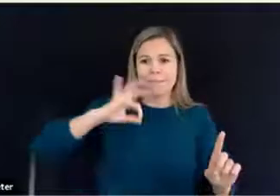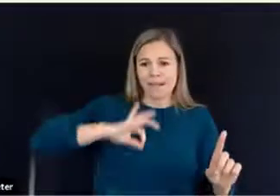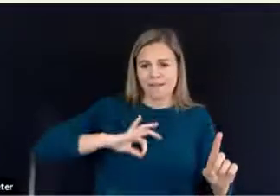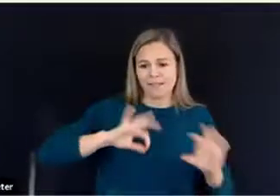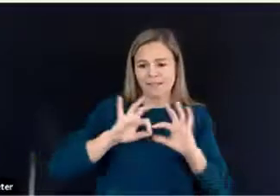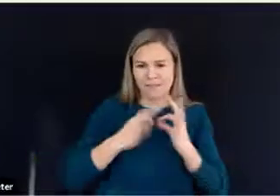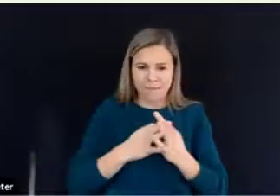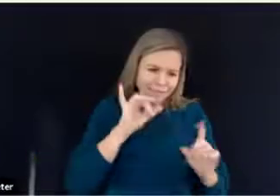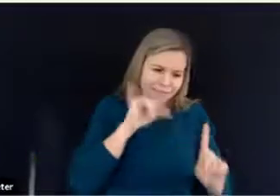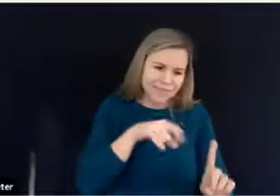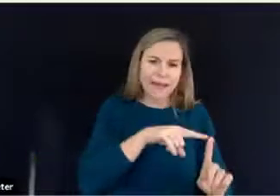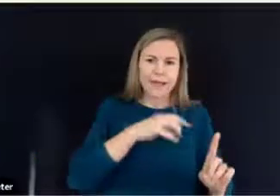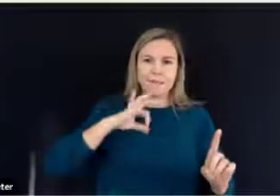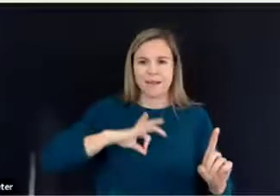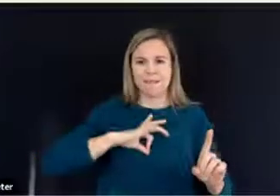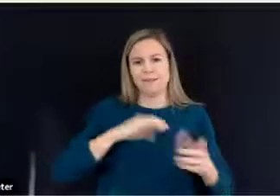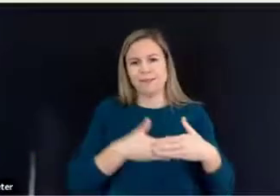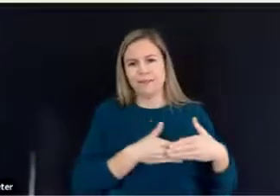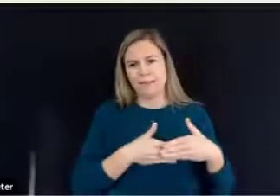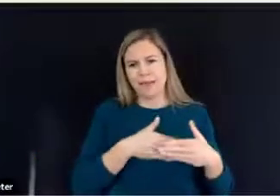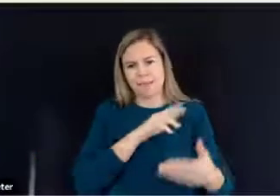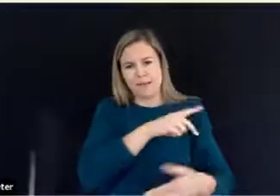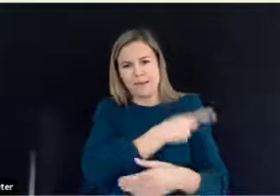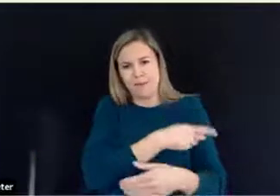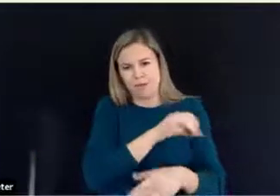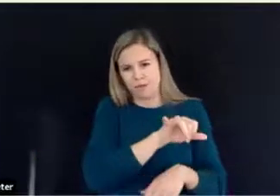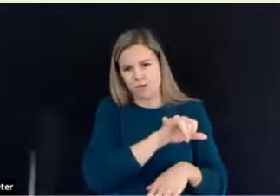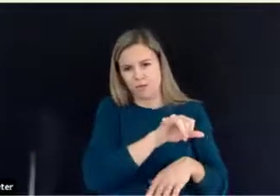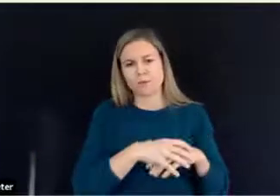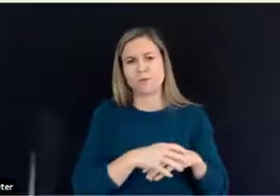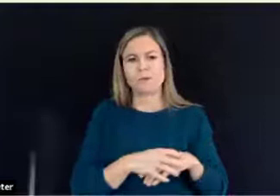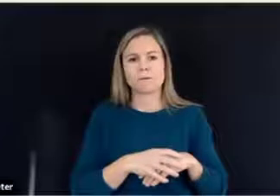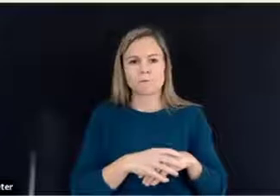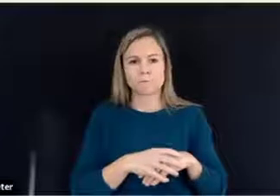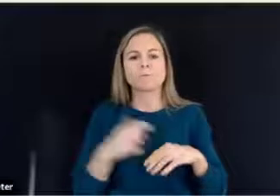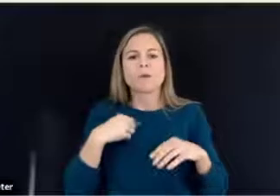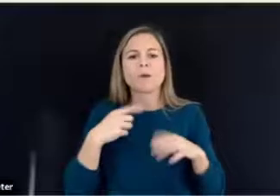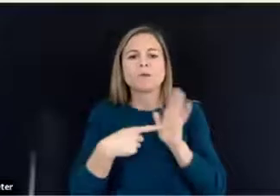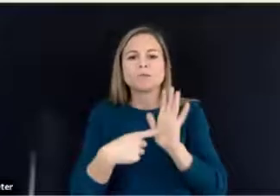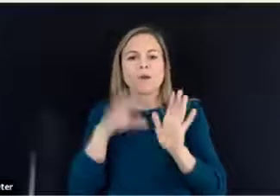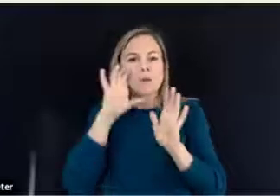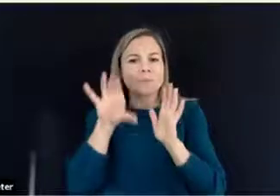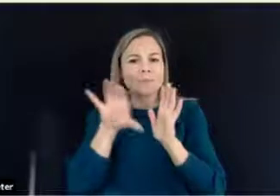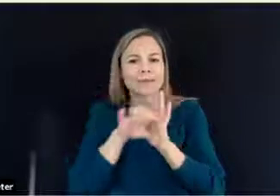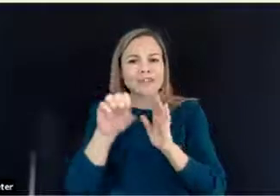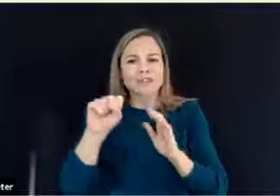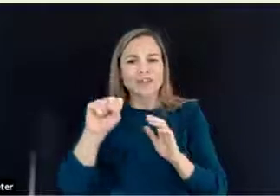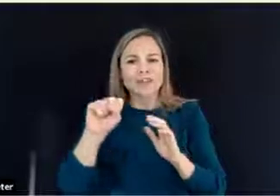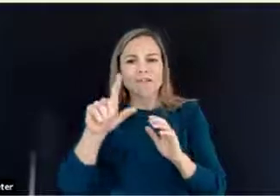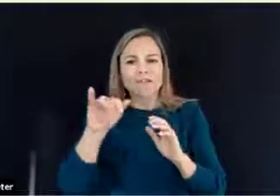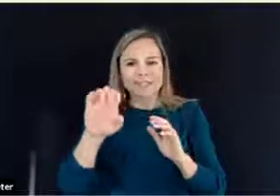And then there is a picture on this slide and it's actually of Dr. Mousumi Bose.